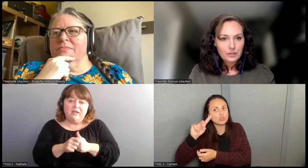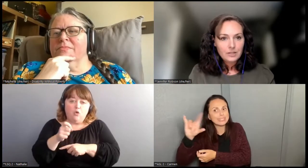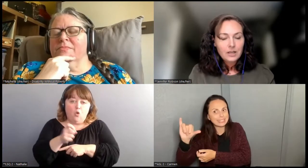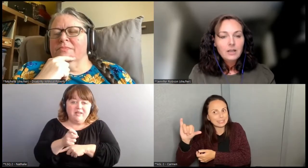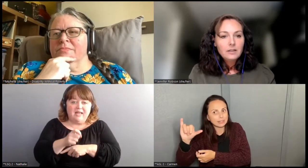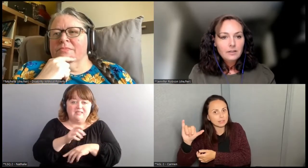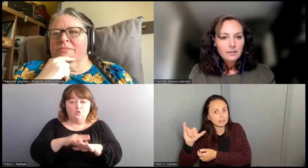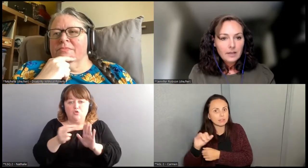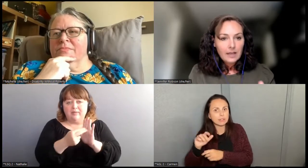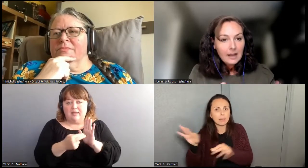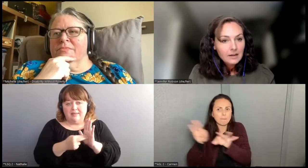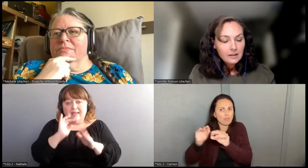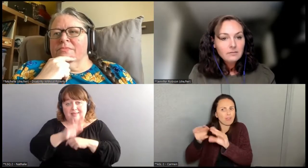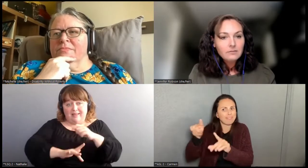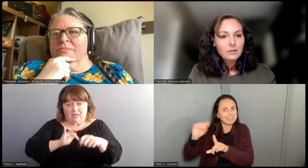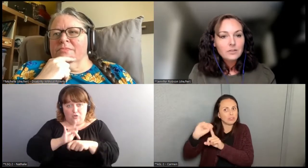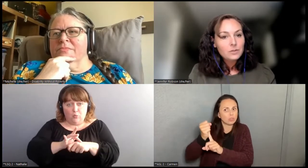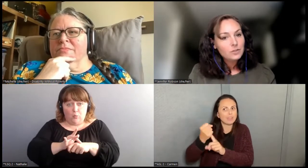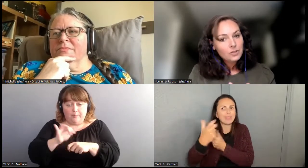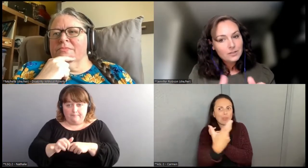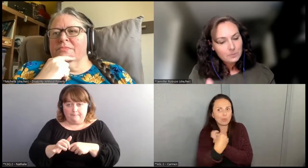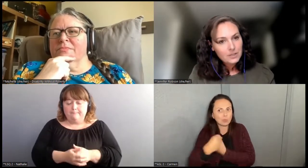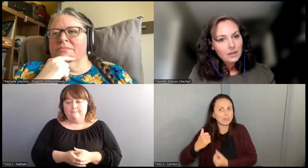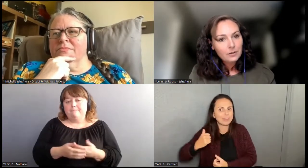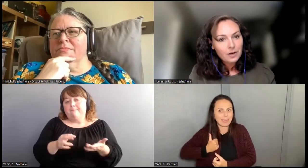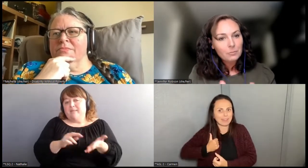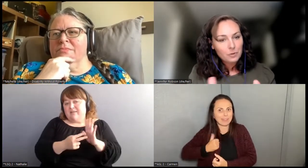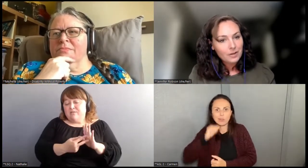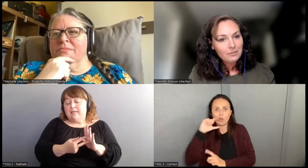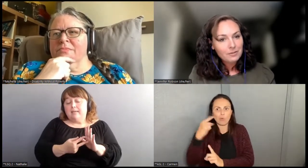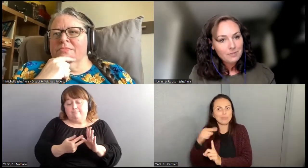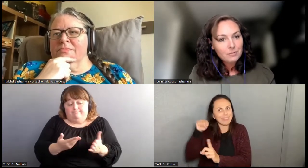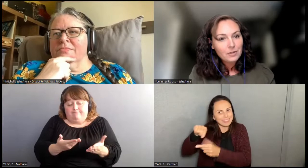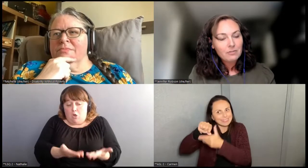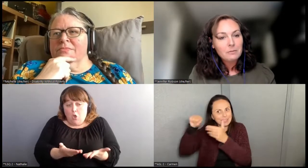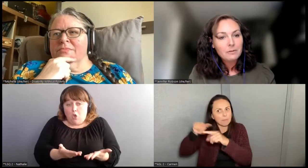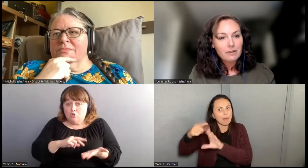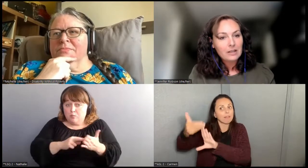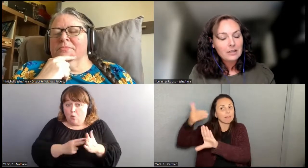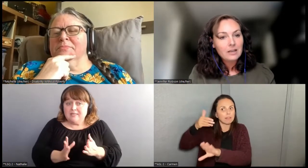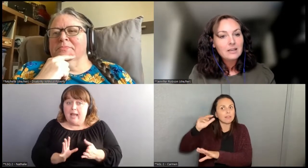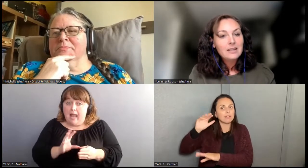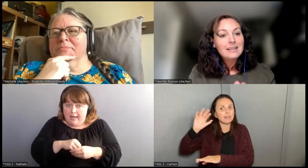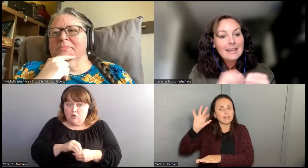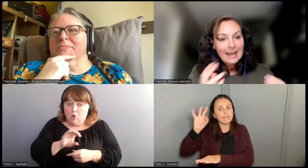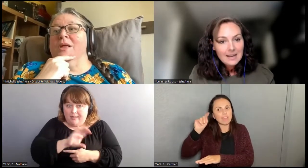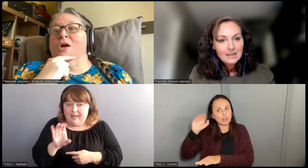IT IS NOT JUST THIS PARTICULAR GOVERNMENT OR EVEN THE FEDERAL GOVERNMENT BUT CANADA